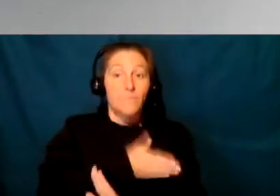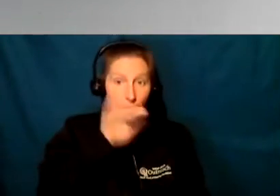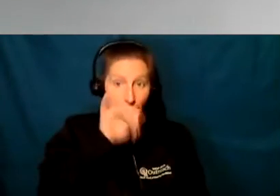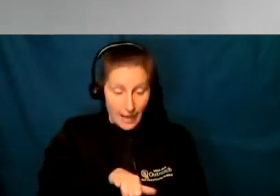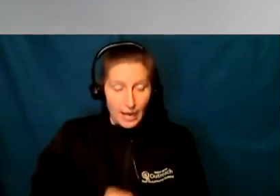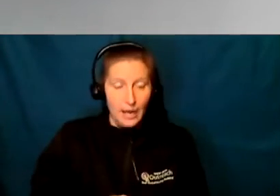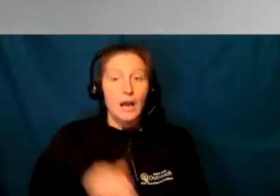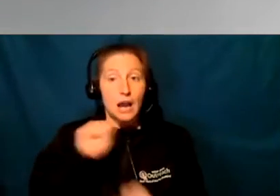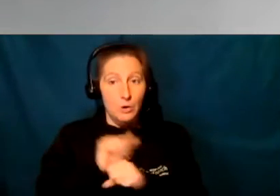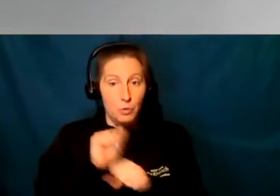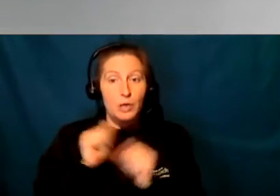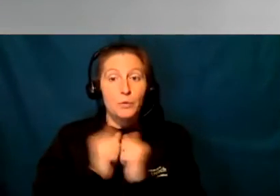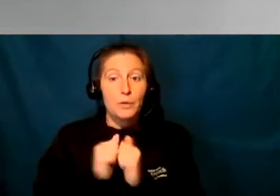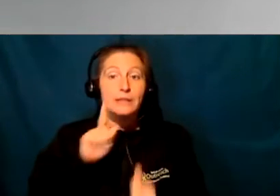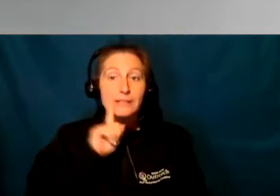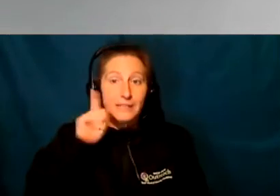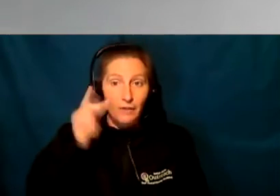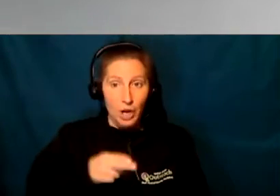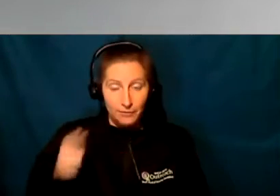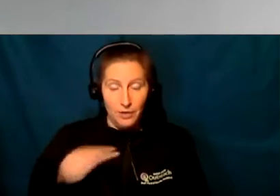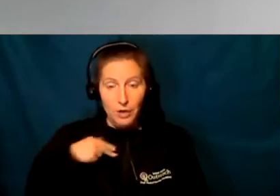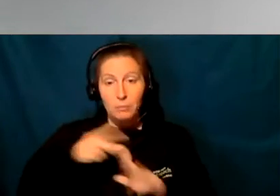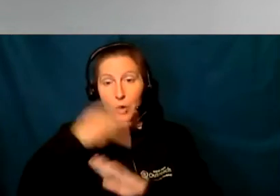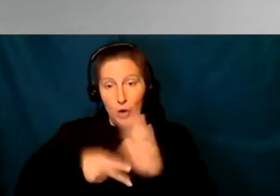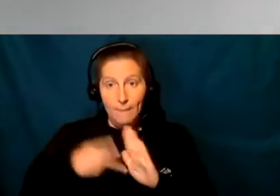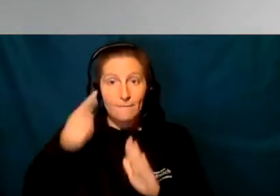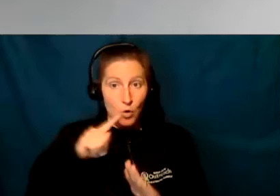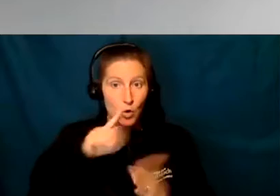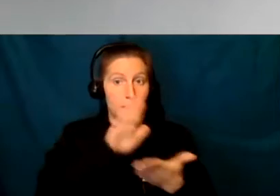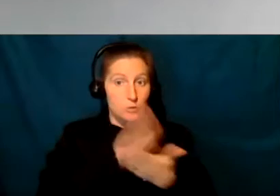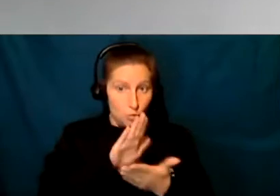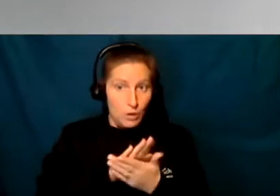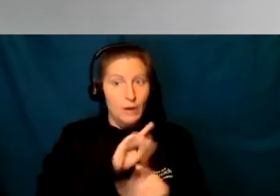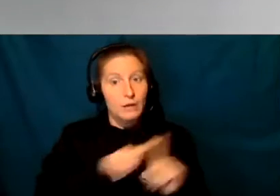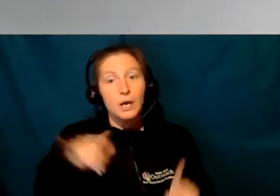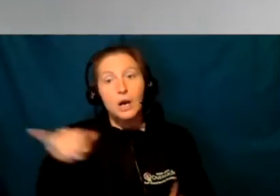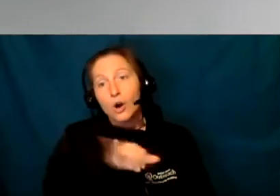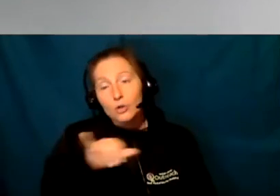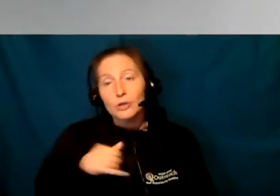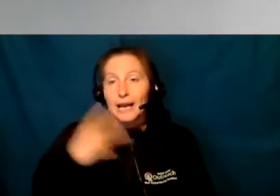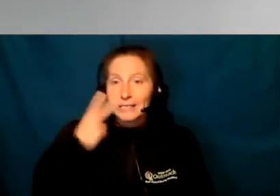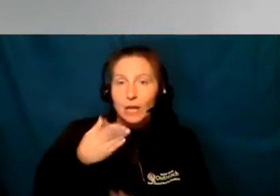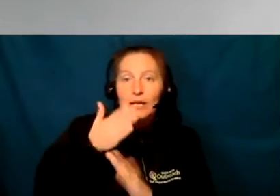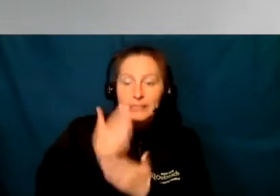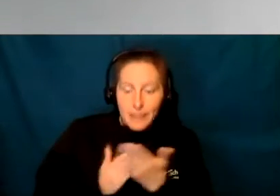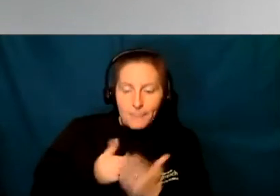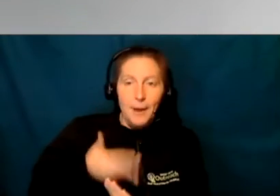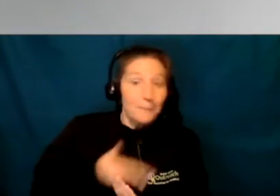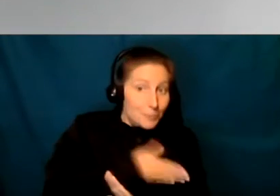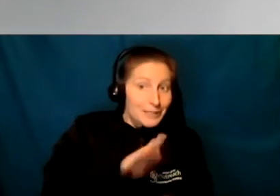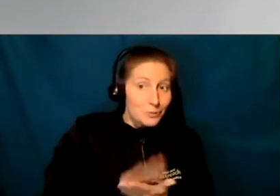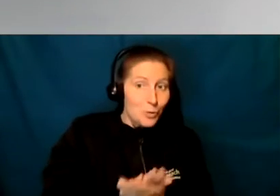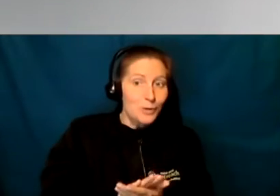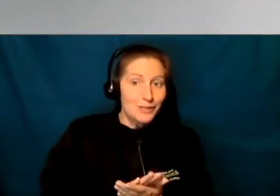Deaf and Hard of Hearing program in a school, but then I also saw some preschoolers that were